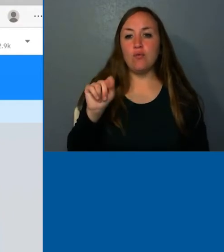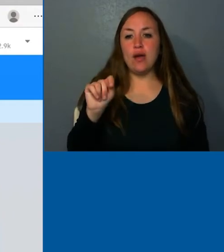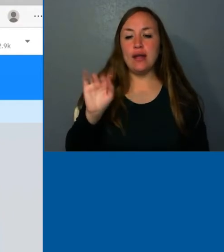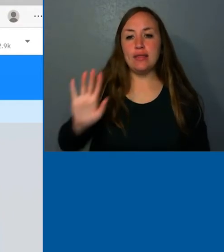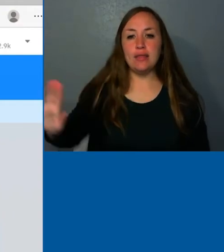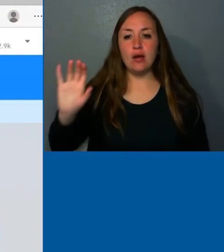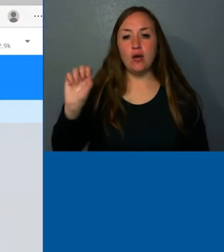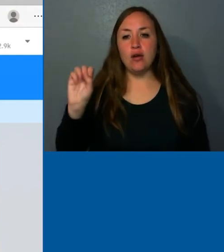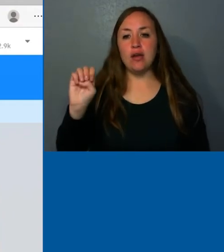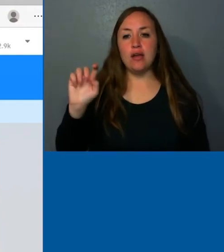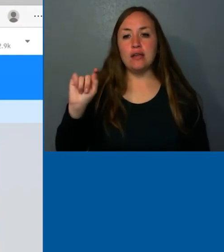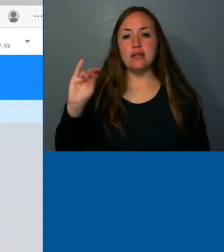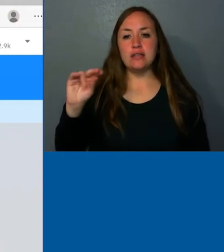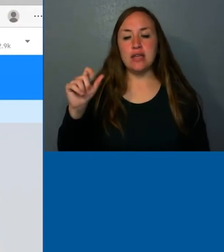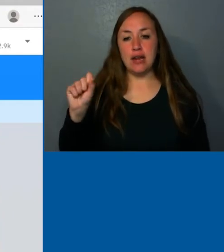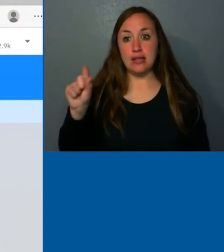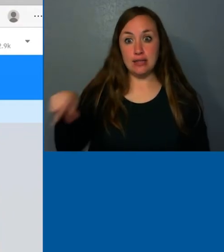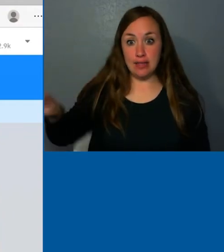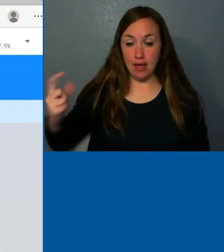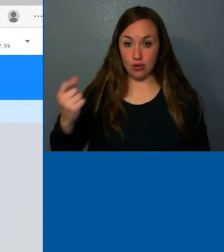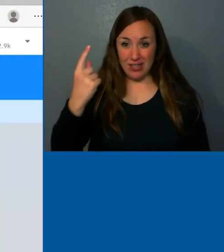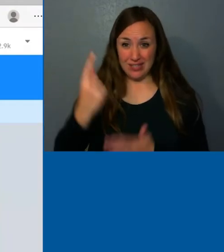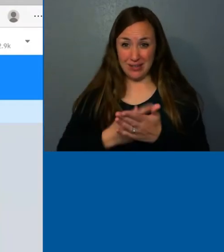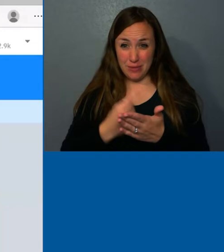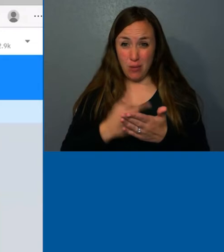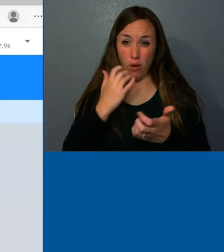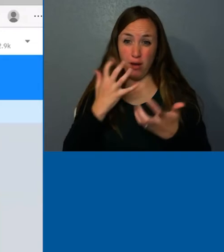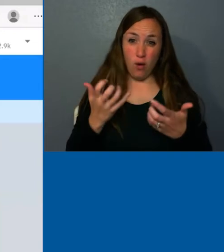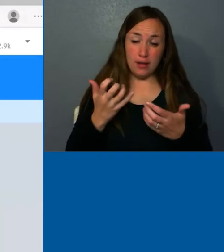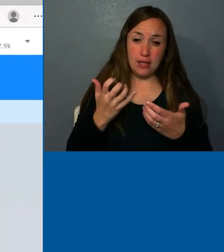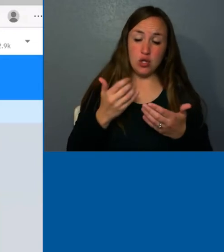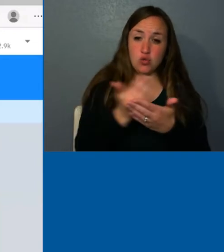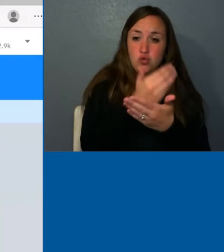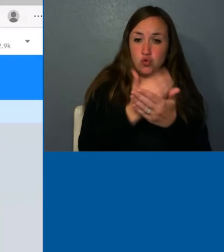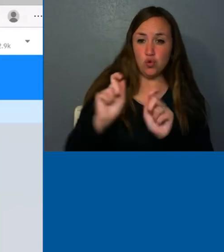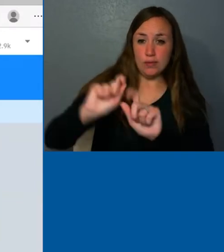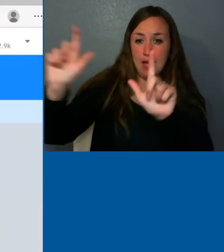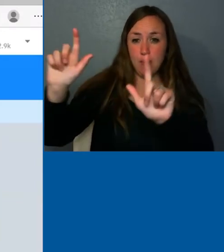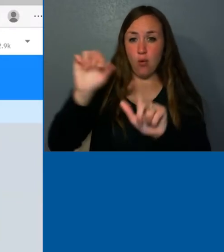that some people will want things to load in the same tab, some people will want comments to kind of pop out